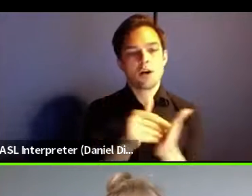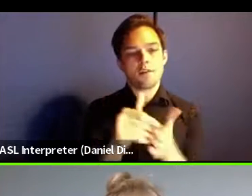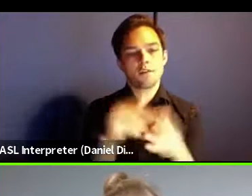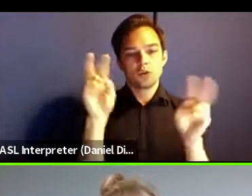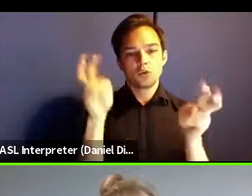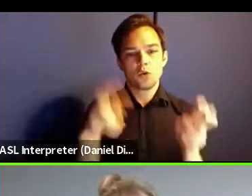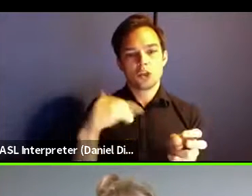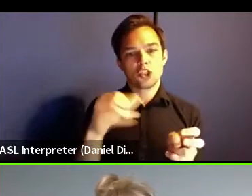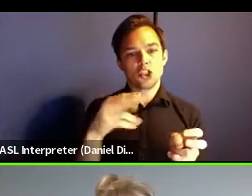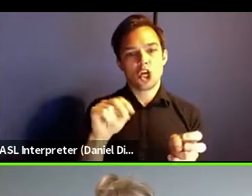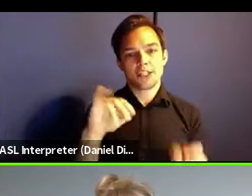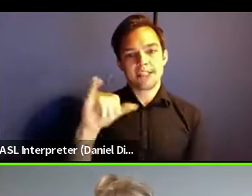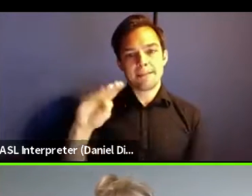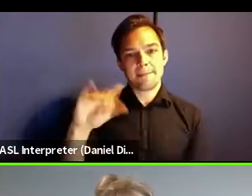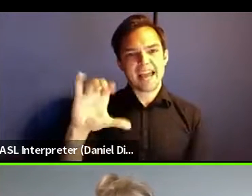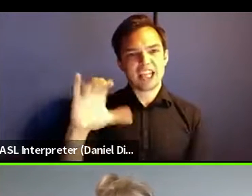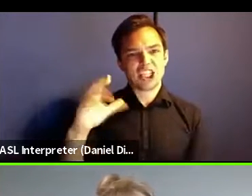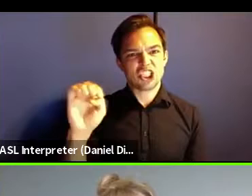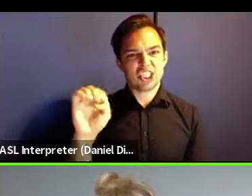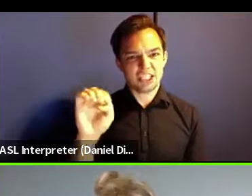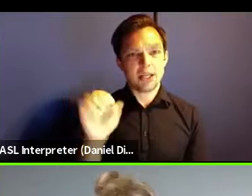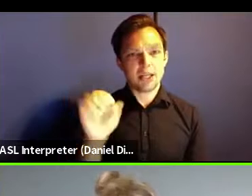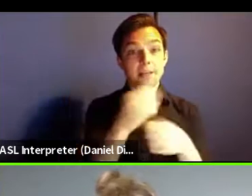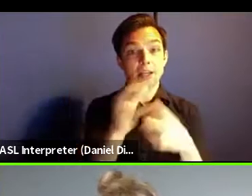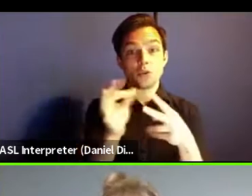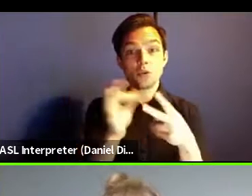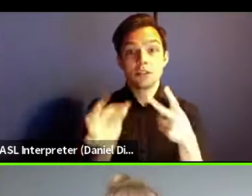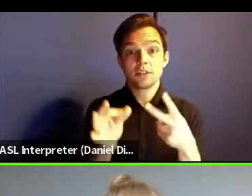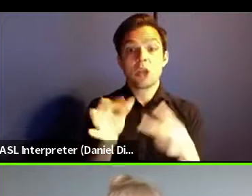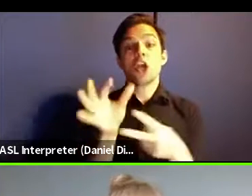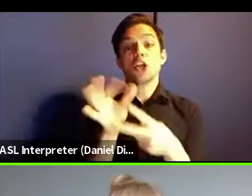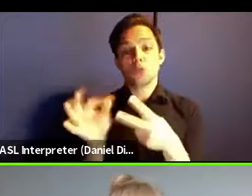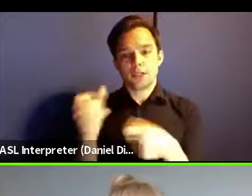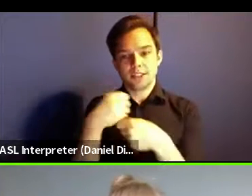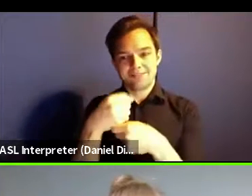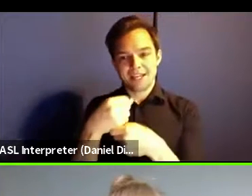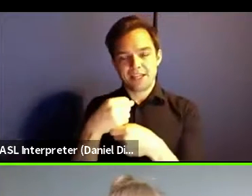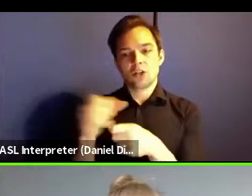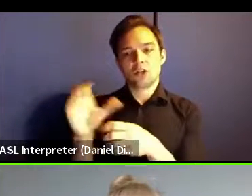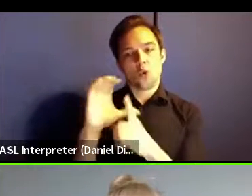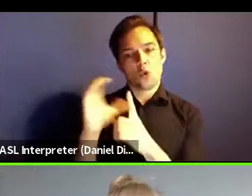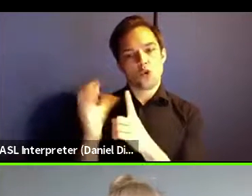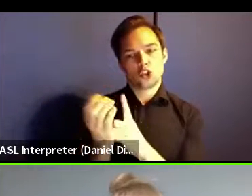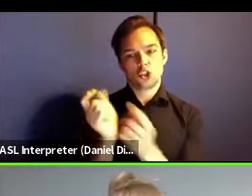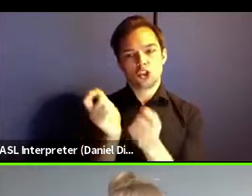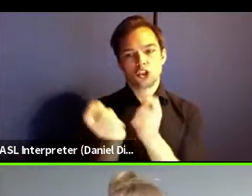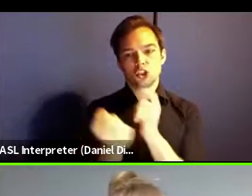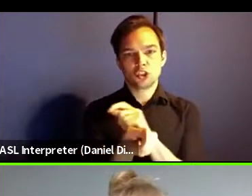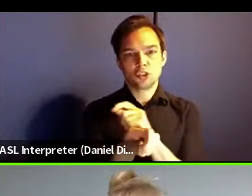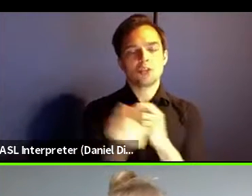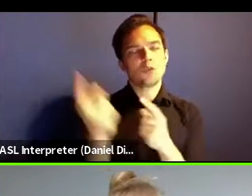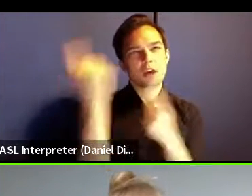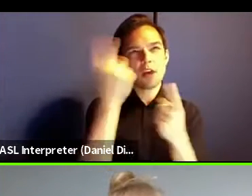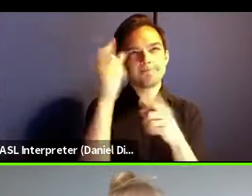'leaders make choices and choices create cultures'. So we thought, well, what it would be like if we could